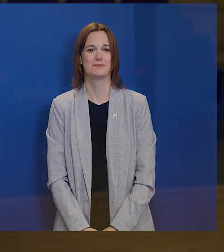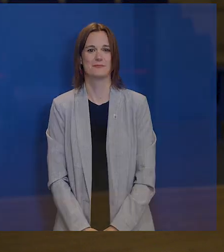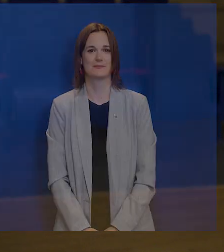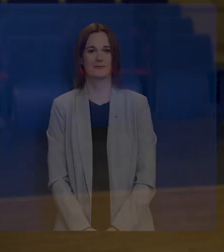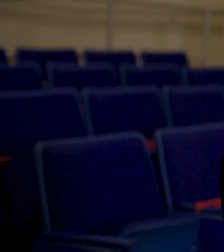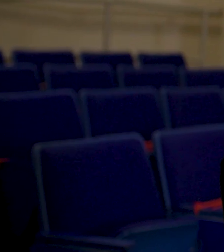Thank you.